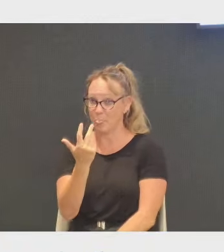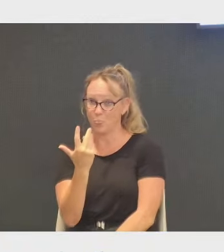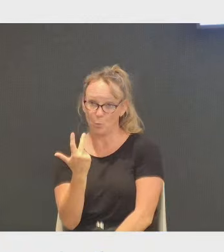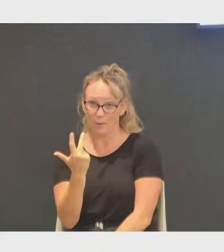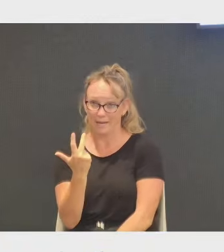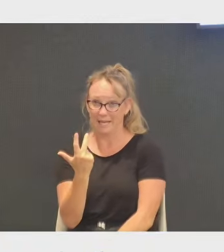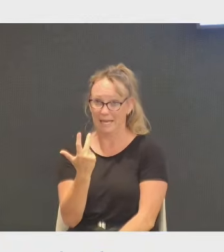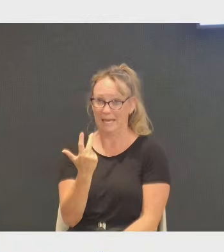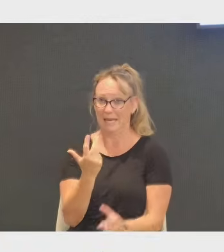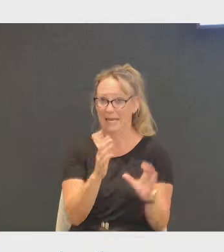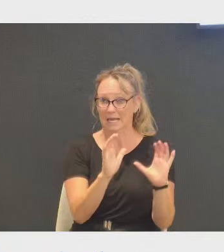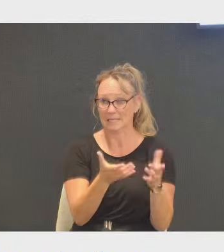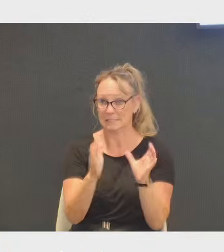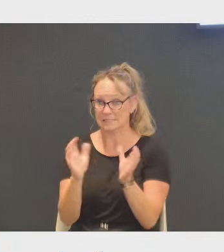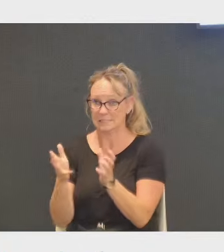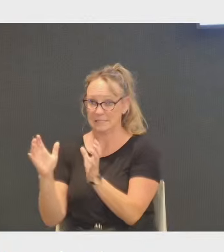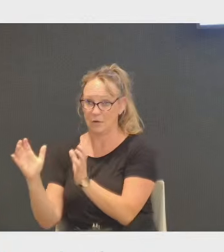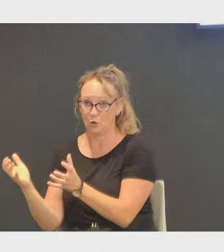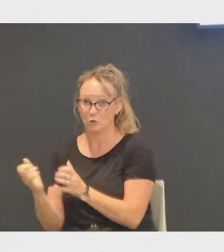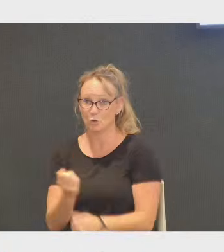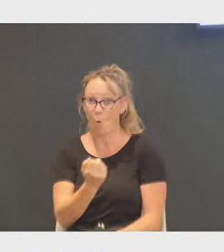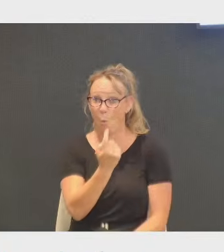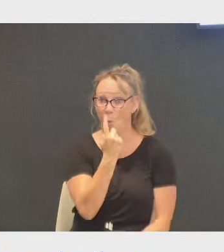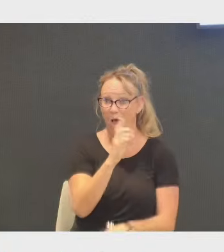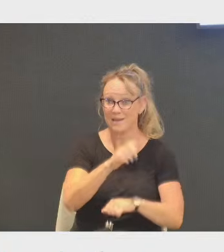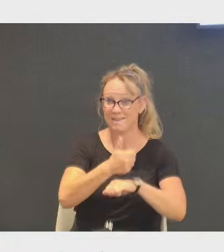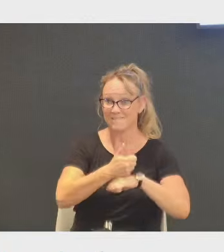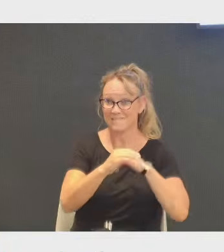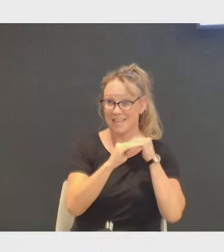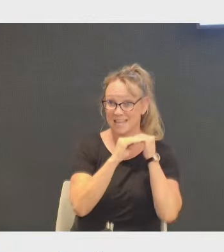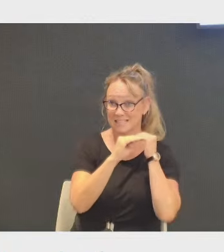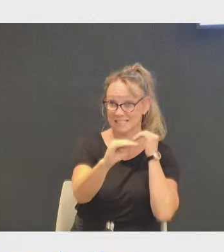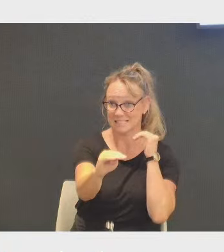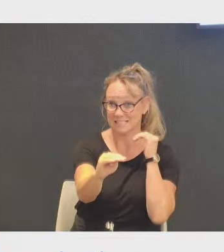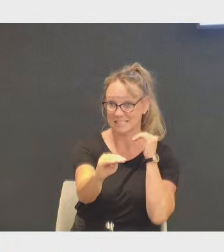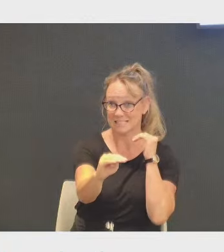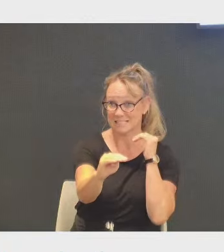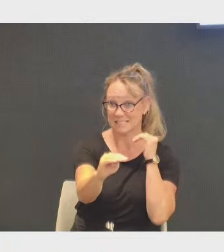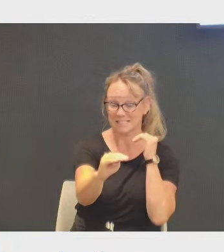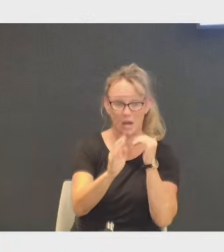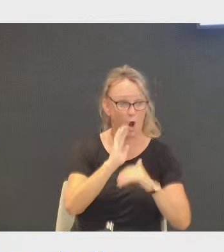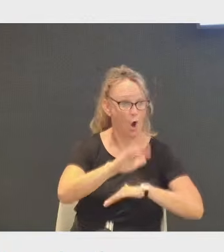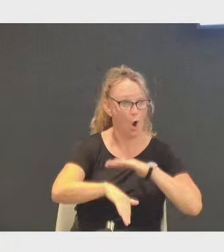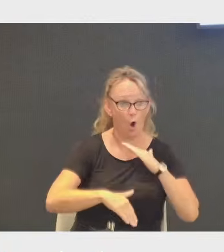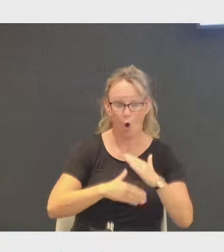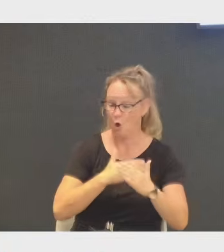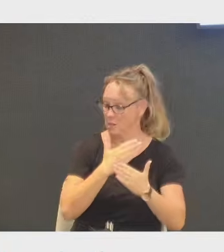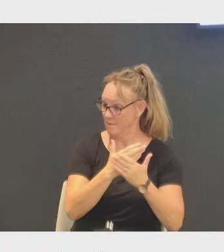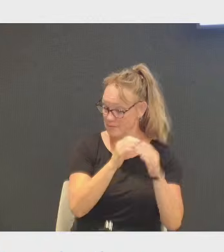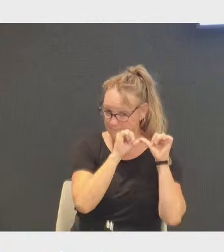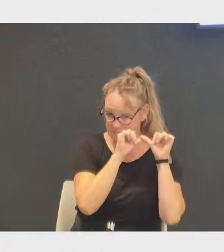kept all of the services continuing at that higher level with with the non-mandated services as well.